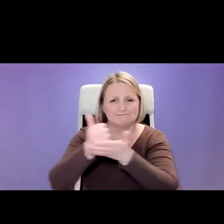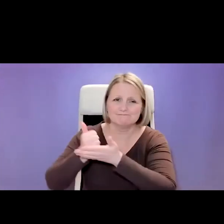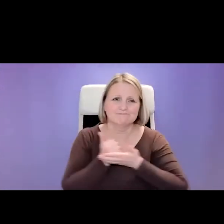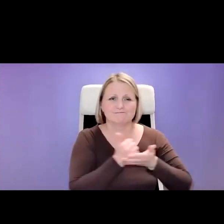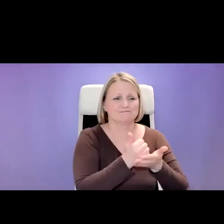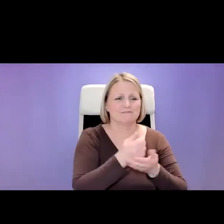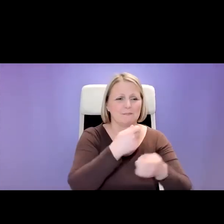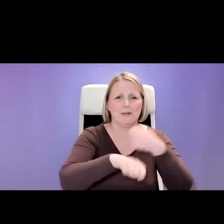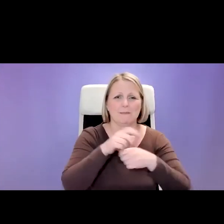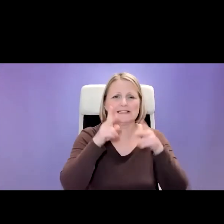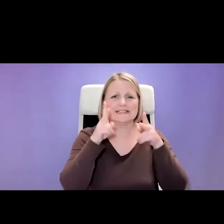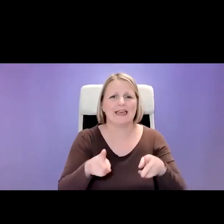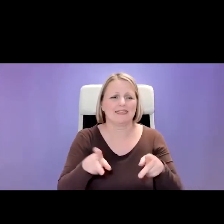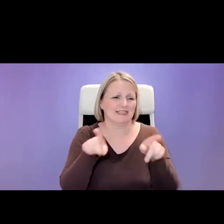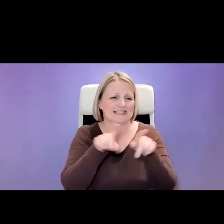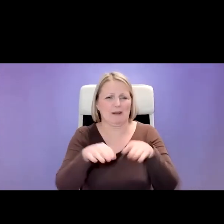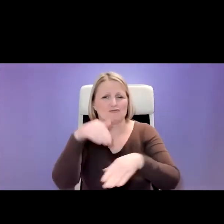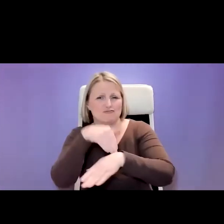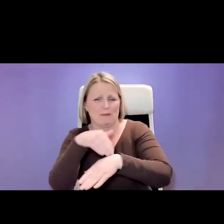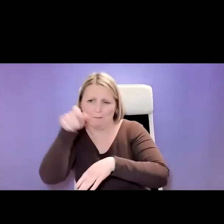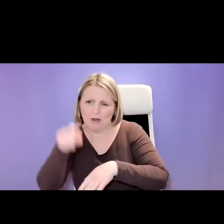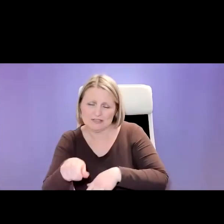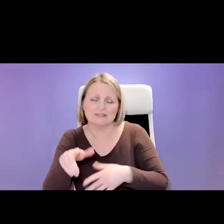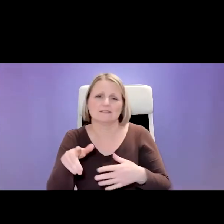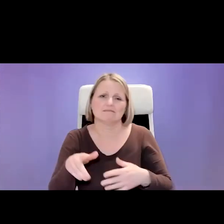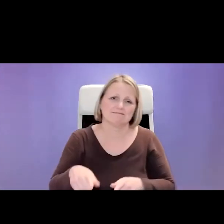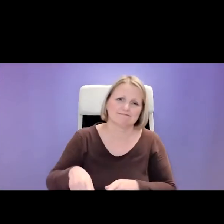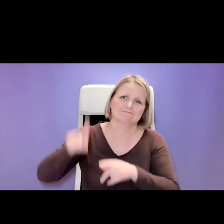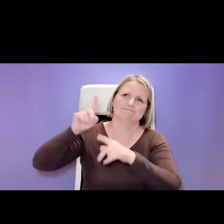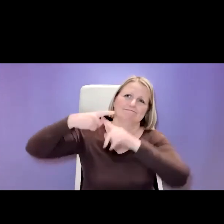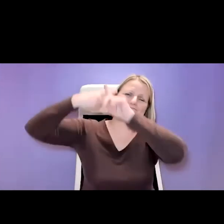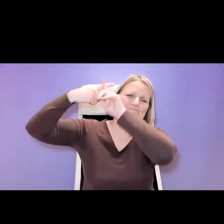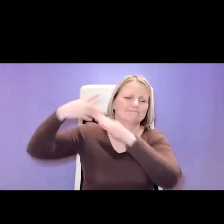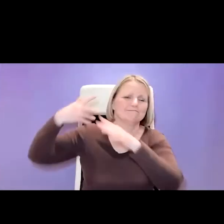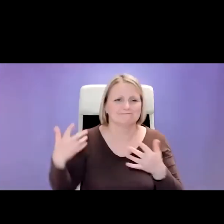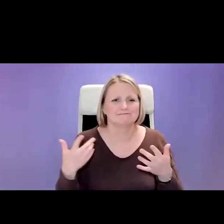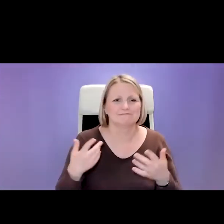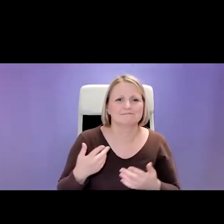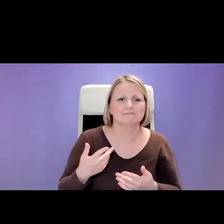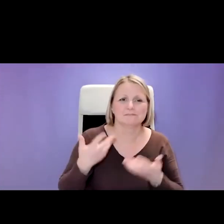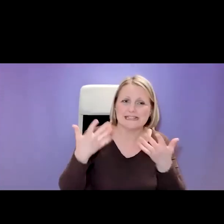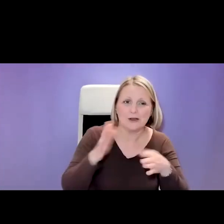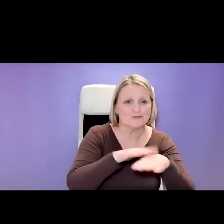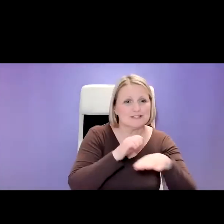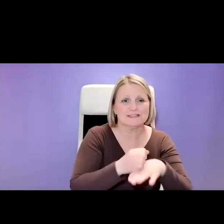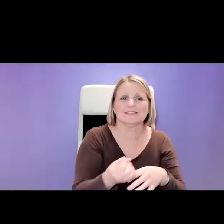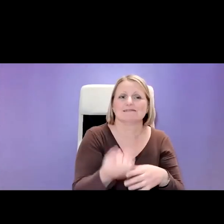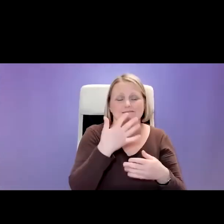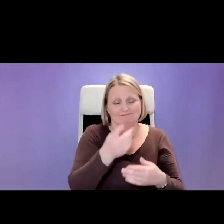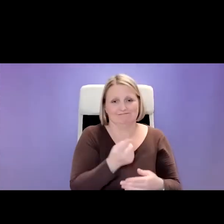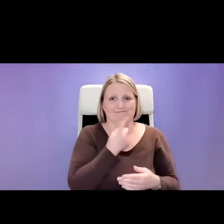We must continually relearn what we celebrate at Christmas: that God's power is most visible, where it's least expected.